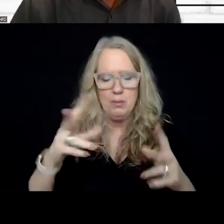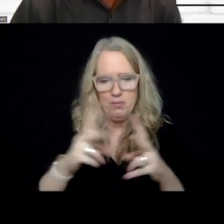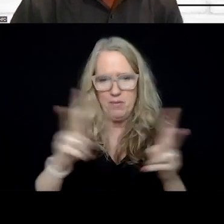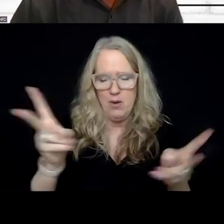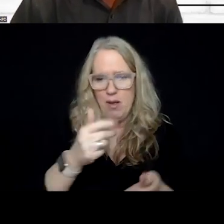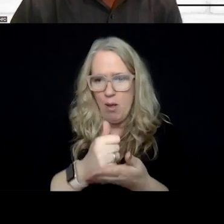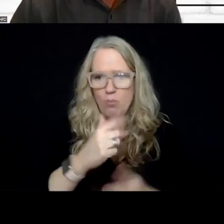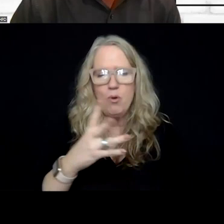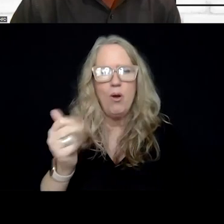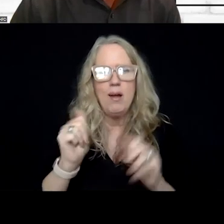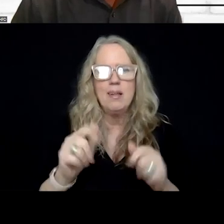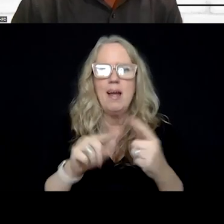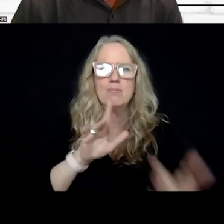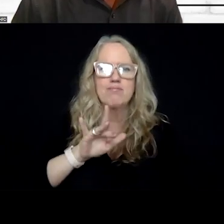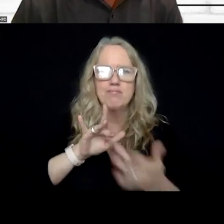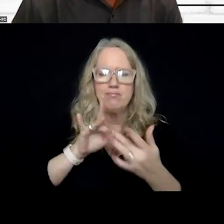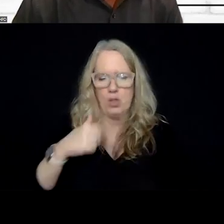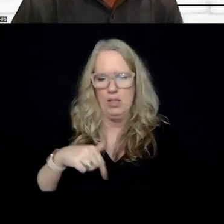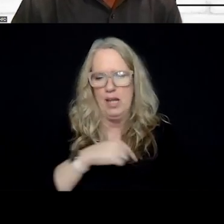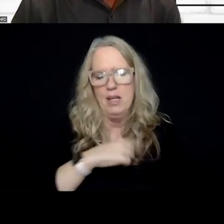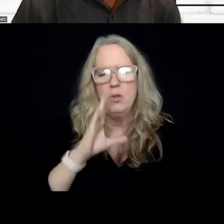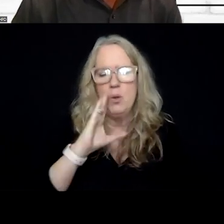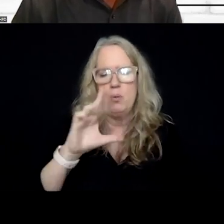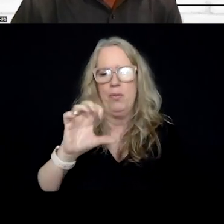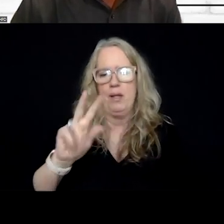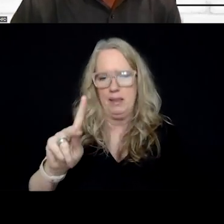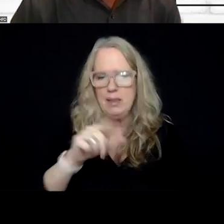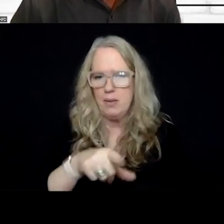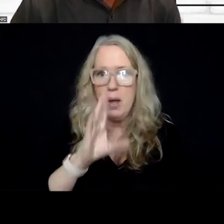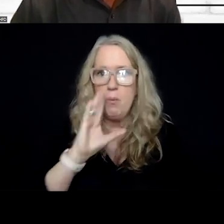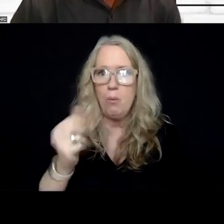YOU CAN CONTACT US THROUGH THE LINK THAT IS IN THE CHAT BOX SO IF